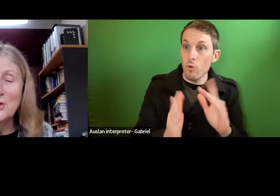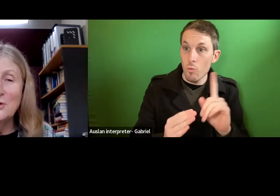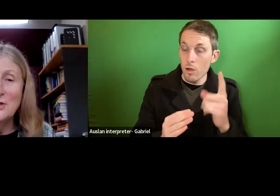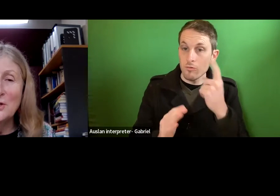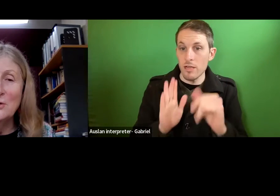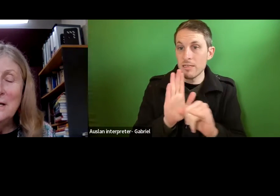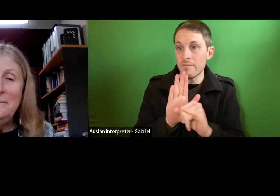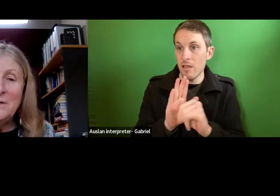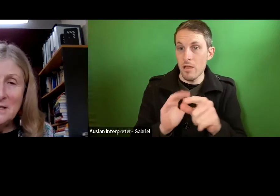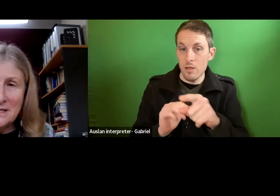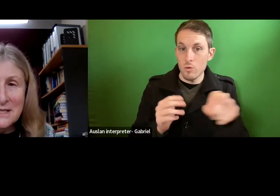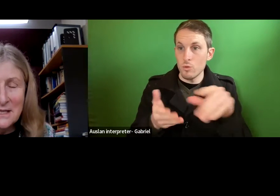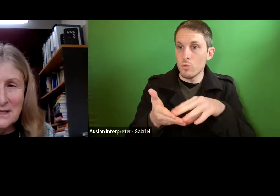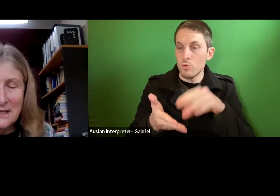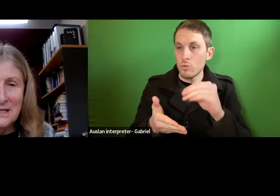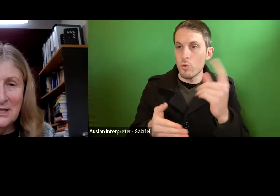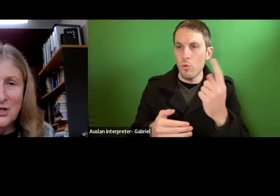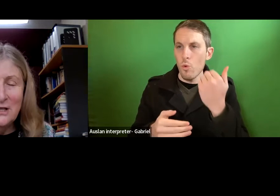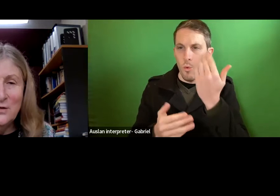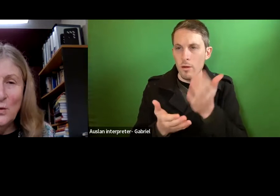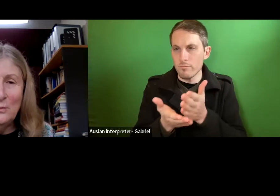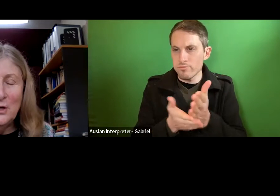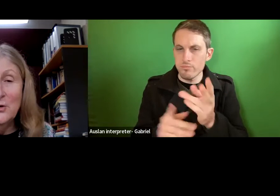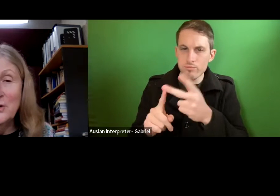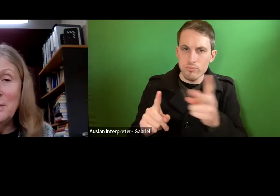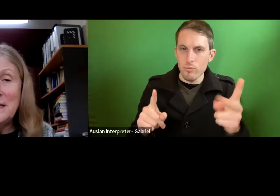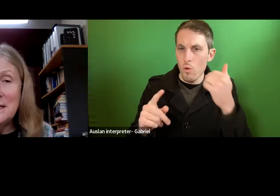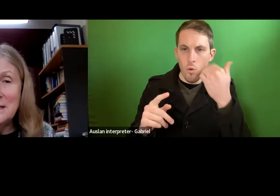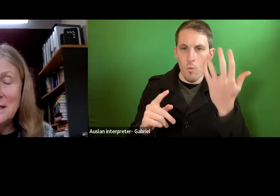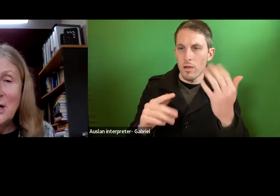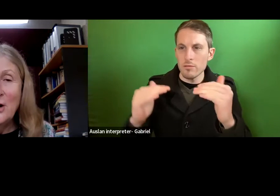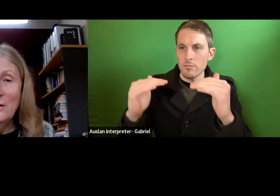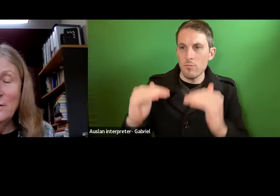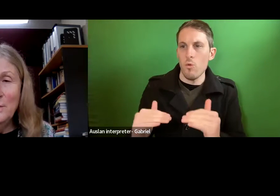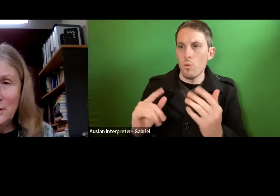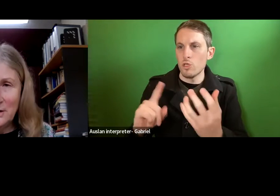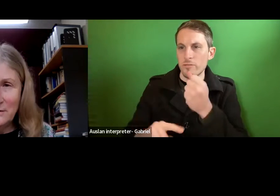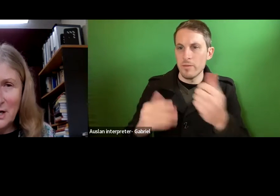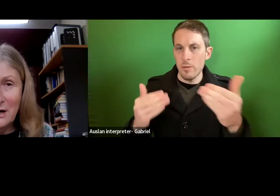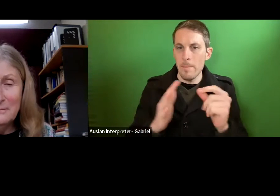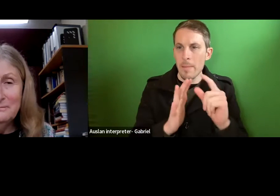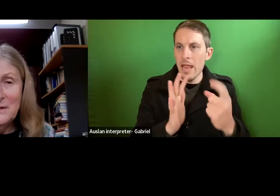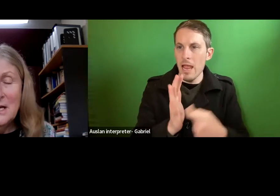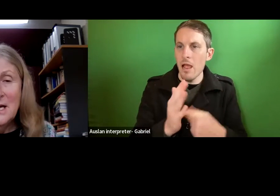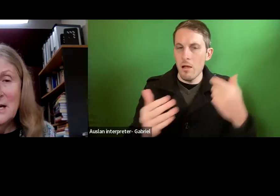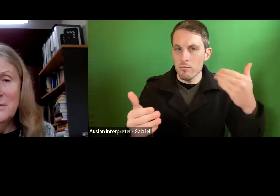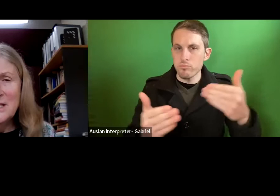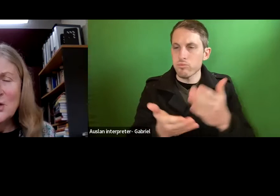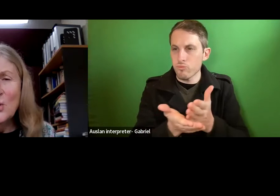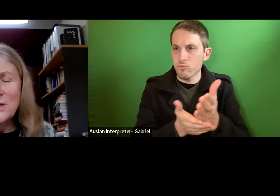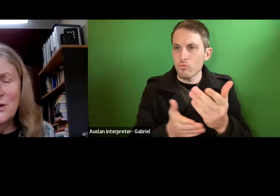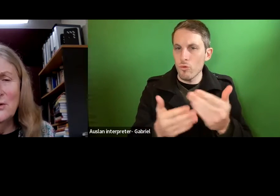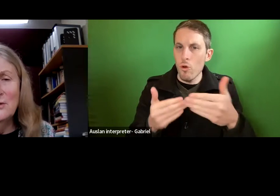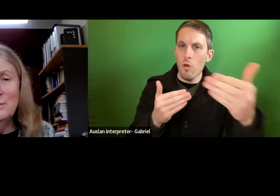students who consistently achieved well below their peers over a period of time. This also